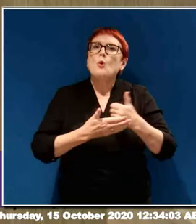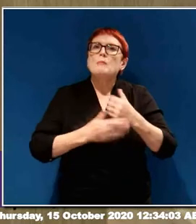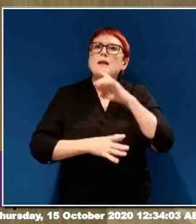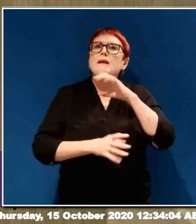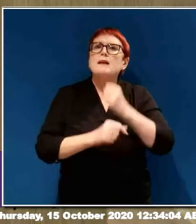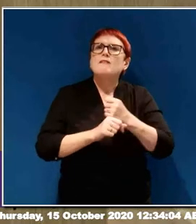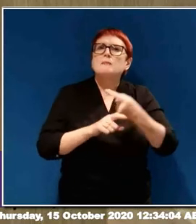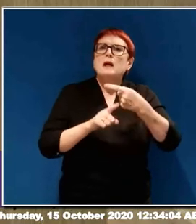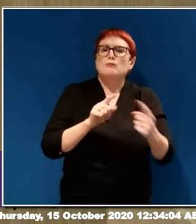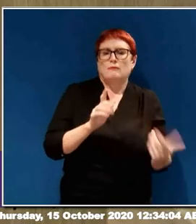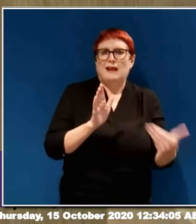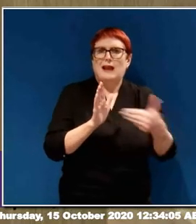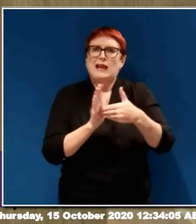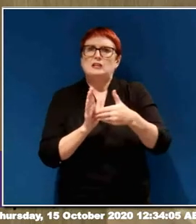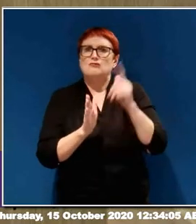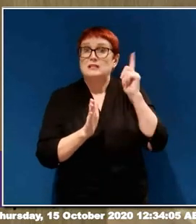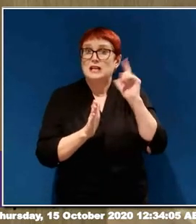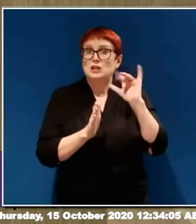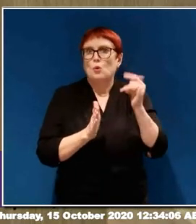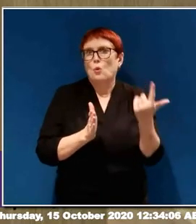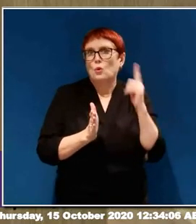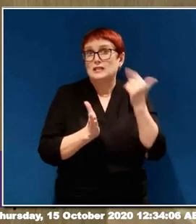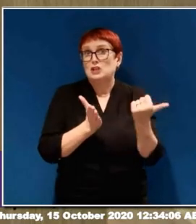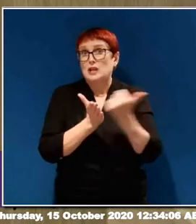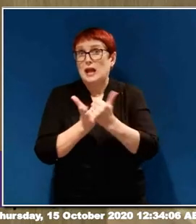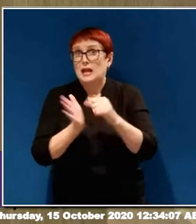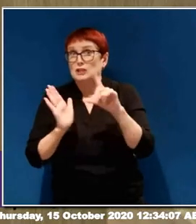Can it be money, though, or is that -